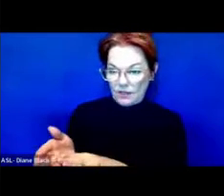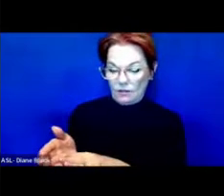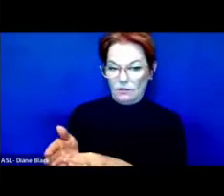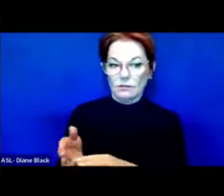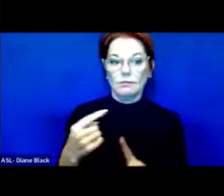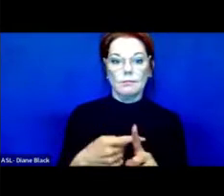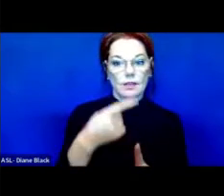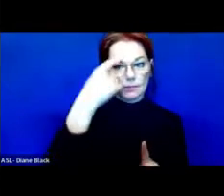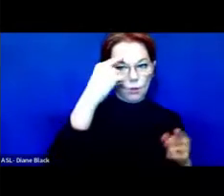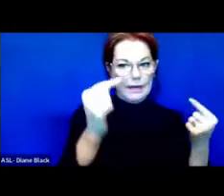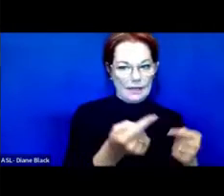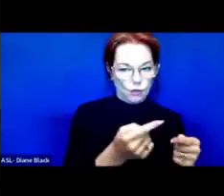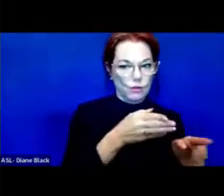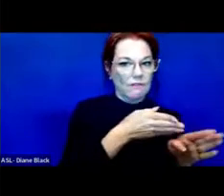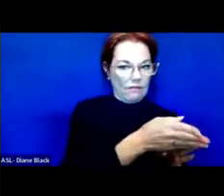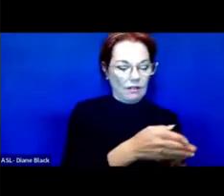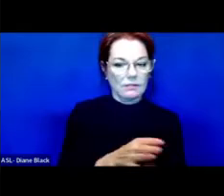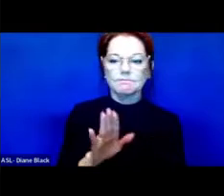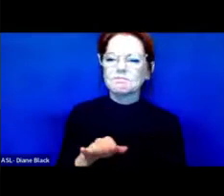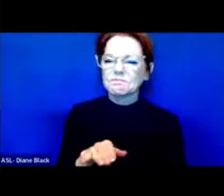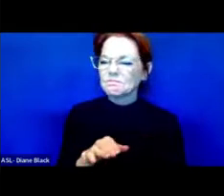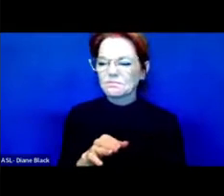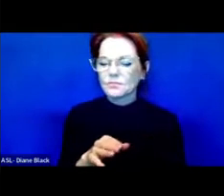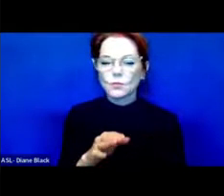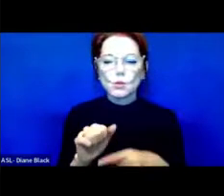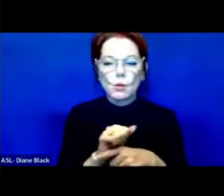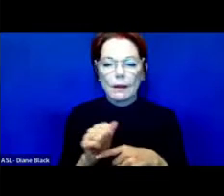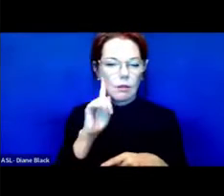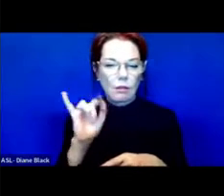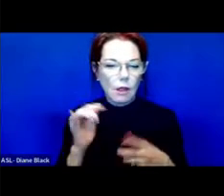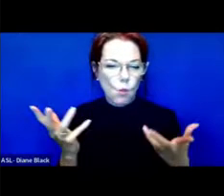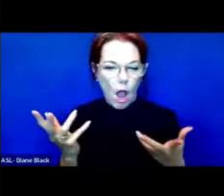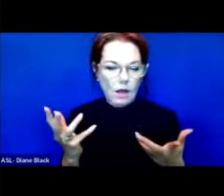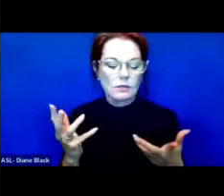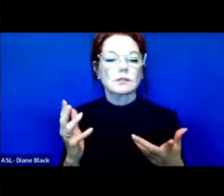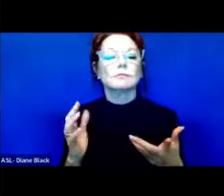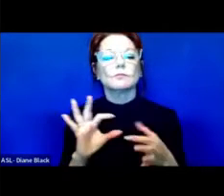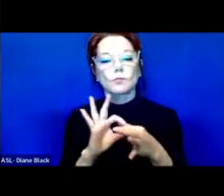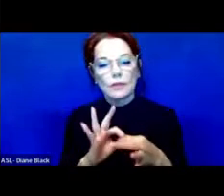does training look like, in terms of brain injury and the justice system and what we heard